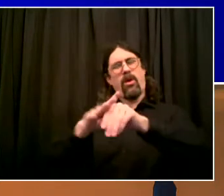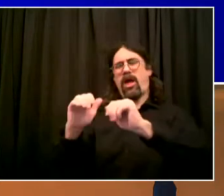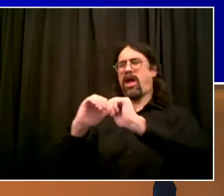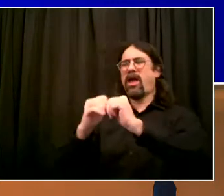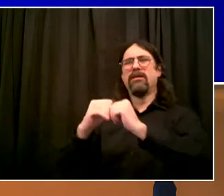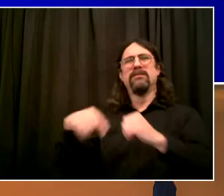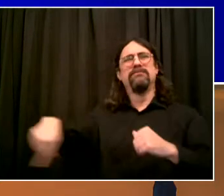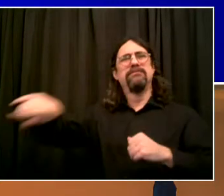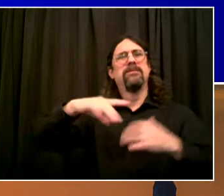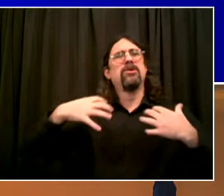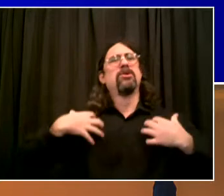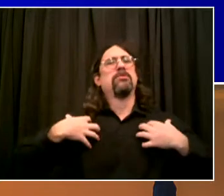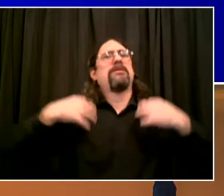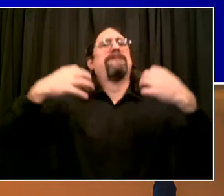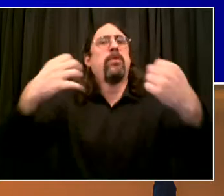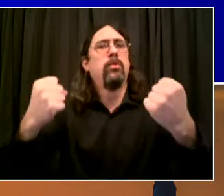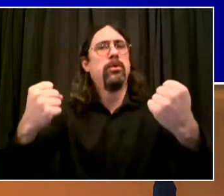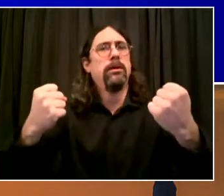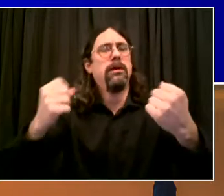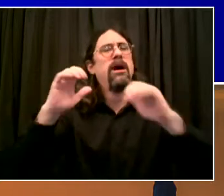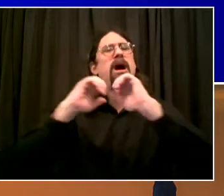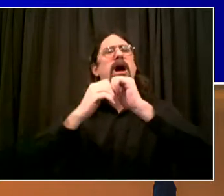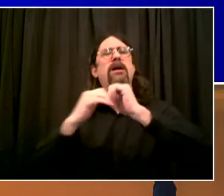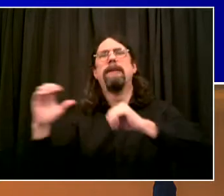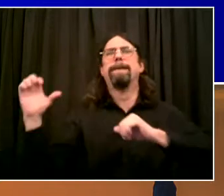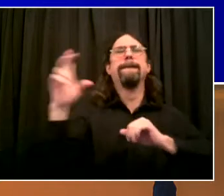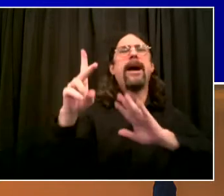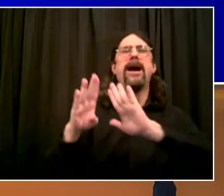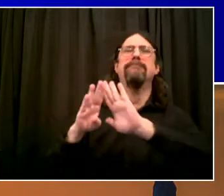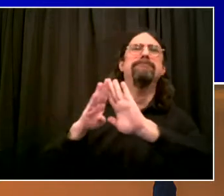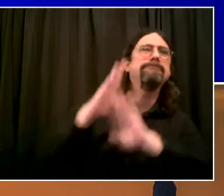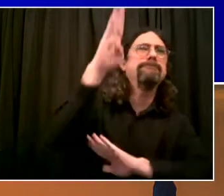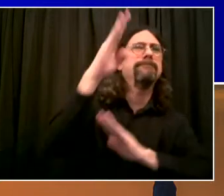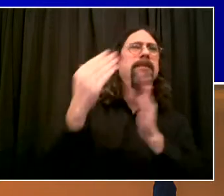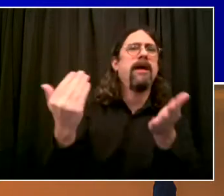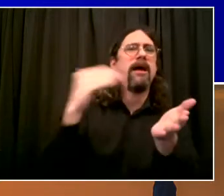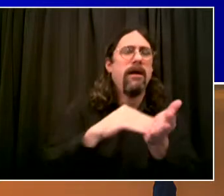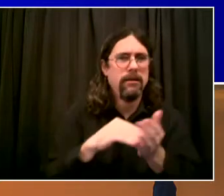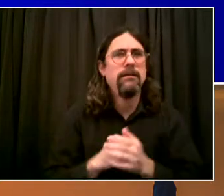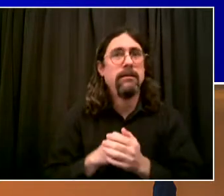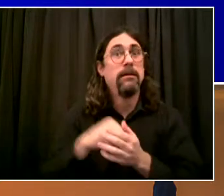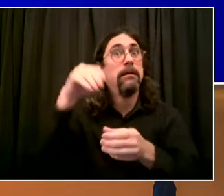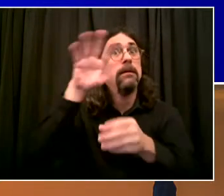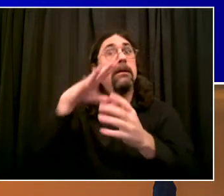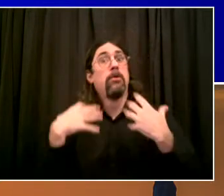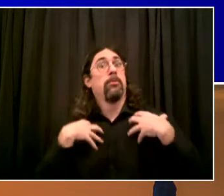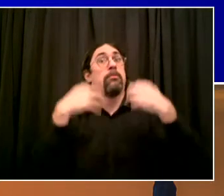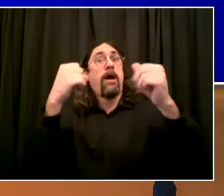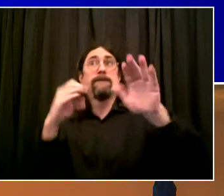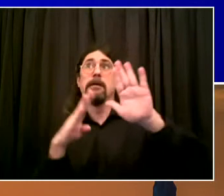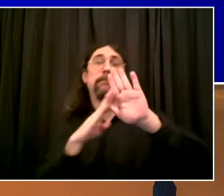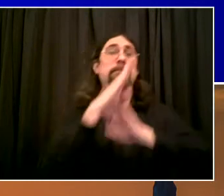ABOUT RECOVERY, BRING IN THE CITY BACK BUT DOING IT IN A WAY THAT REALLY IILNCUUDES EVEVREYONE.